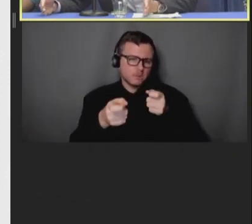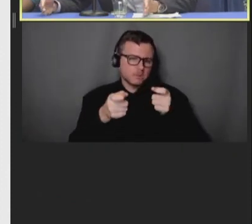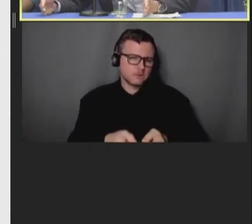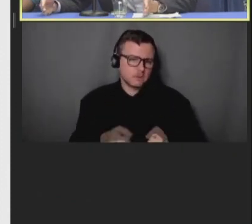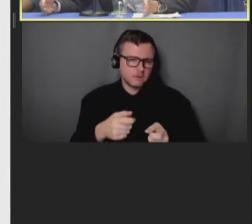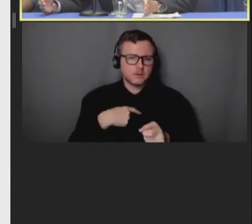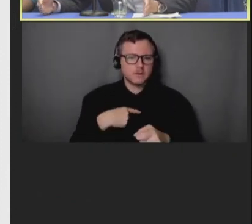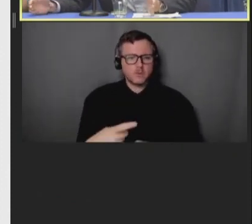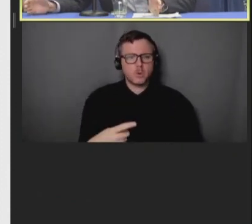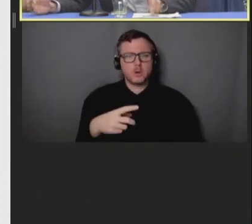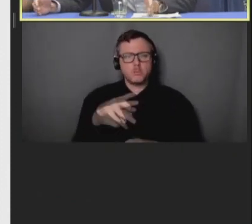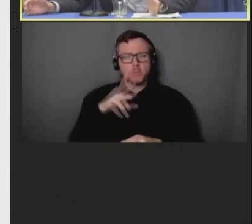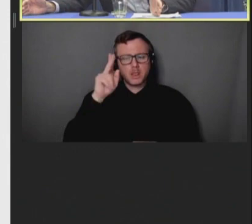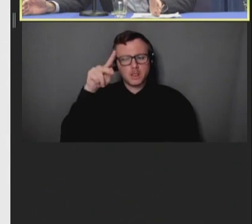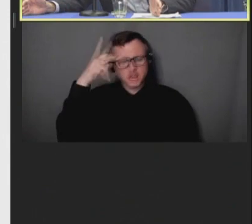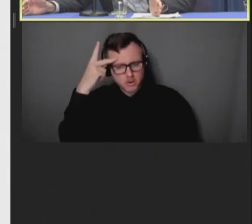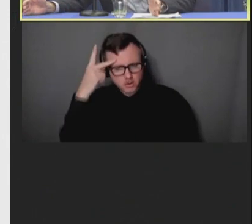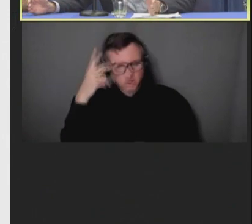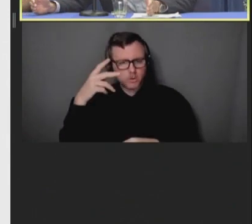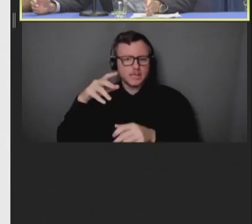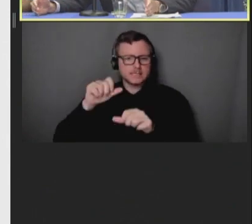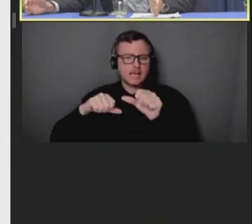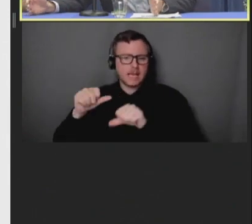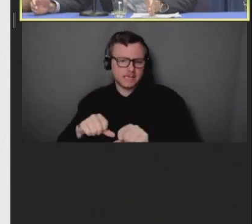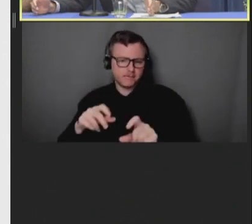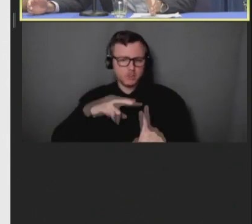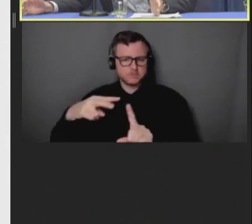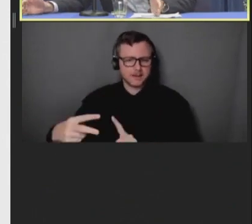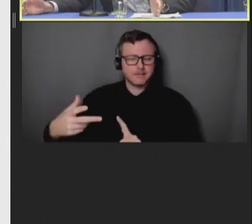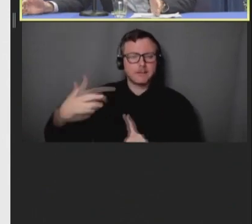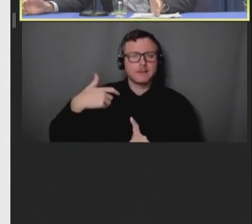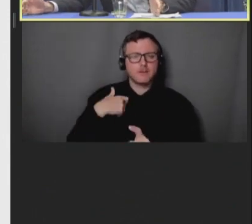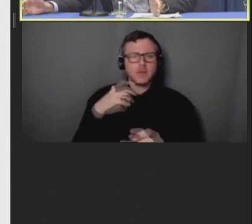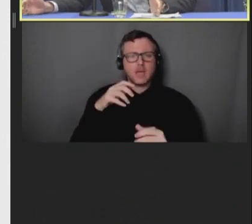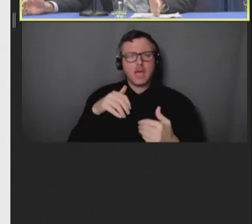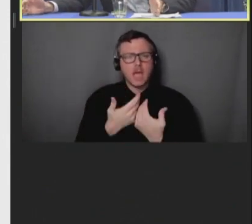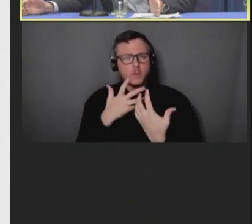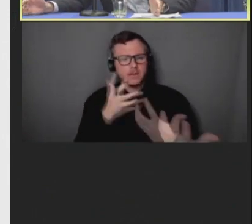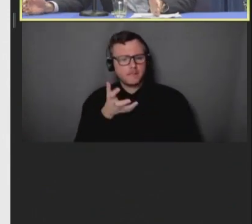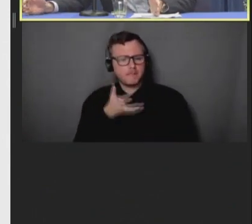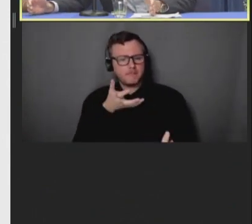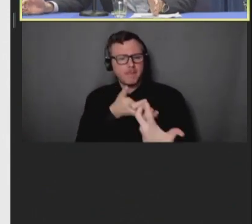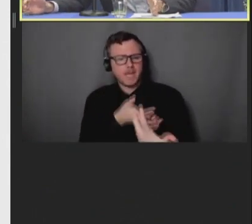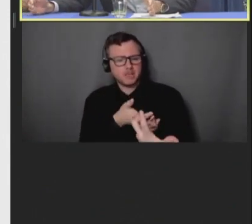scientific standpoint. Where can we loosen to match the realities of, you know, where -- so